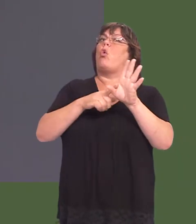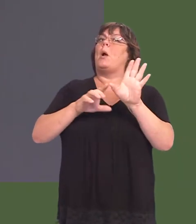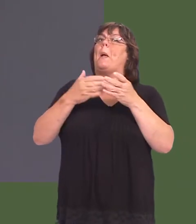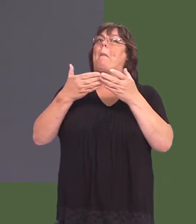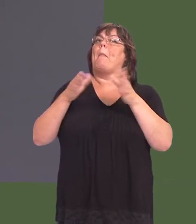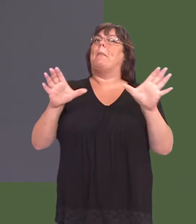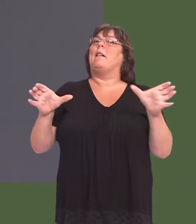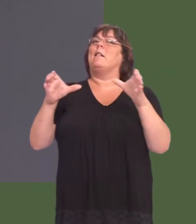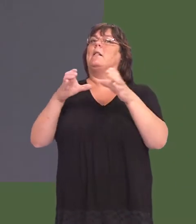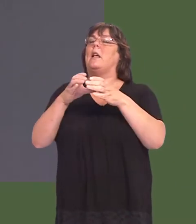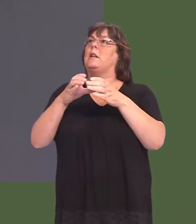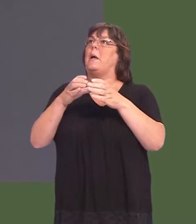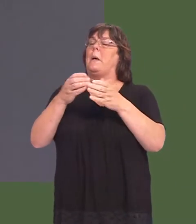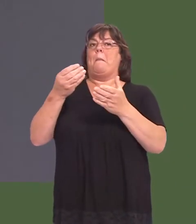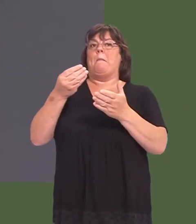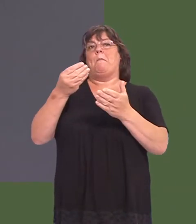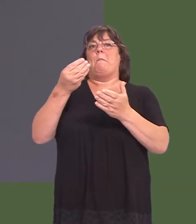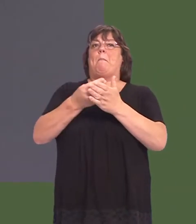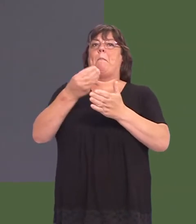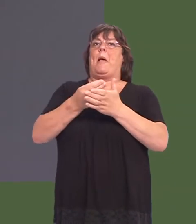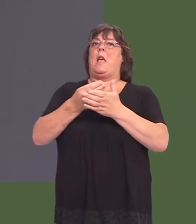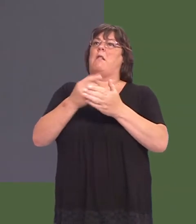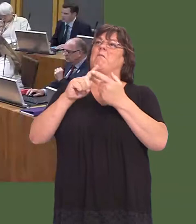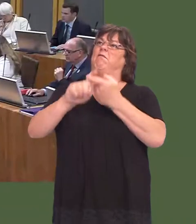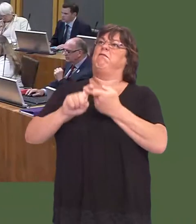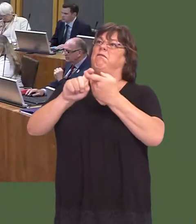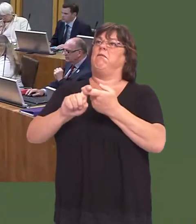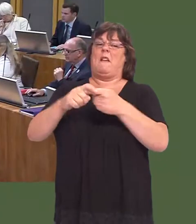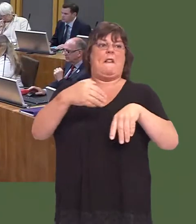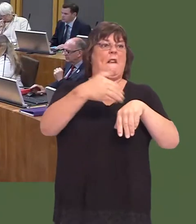now risking our public service delivery? Carwyn Jones: Absolutely, I do.